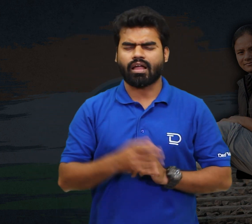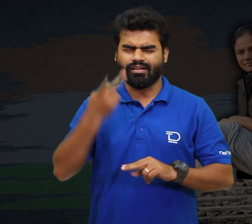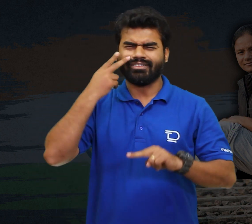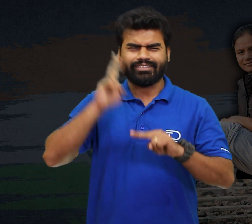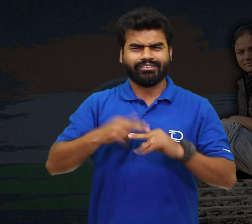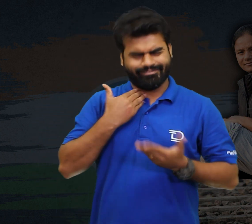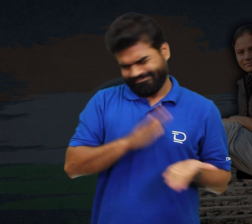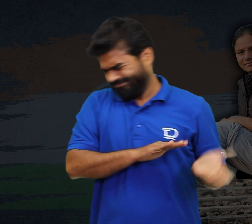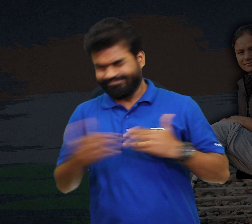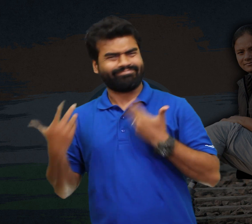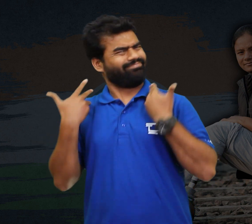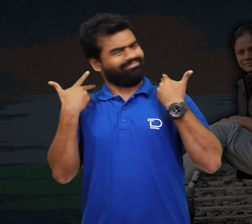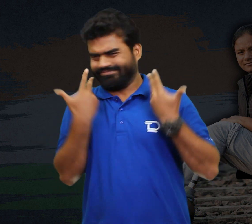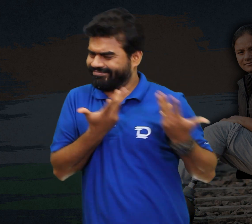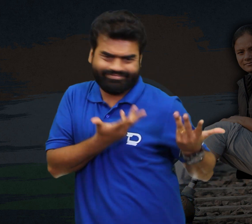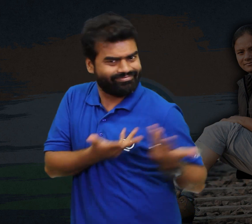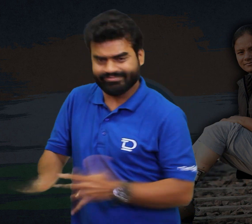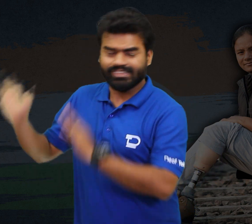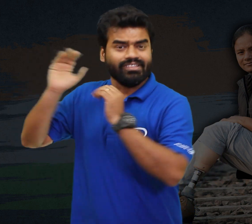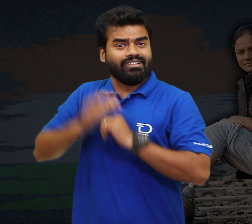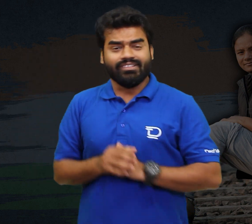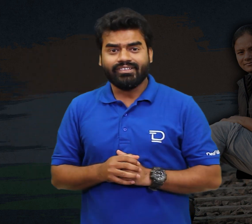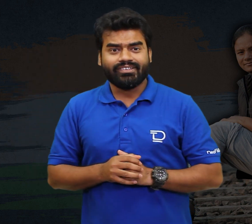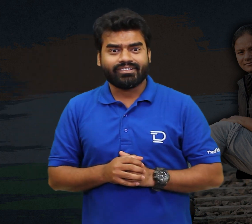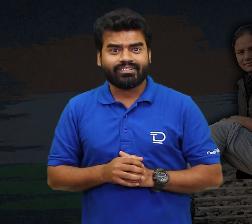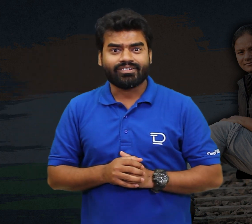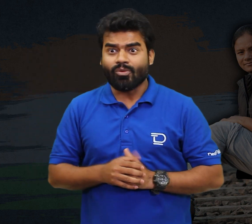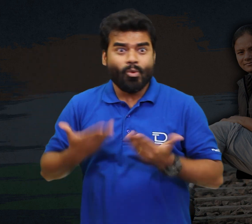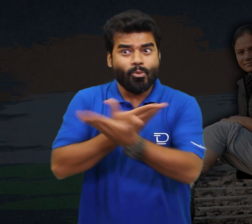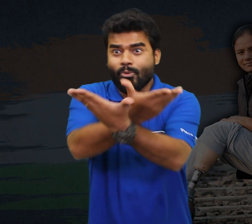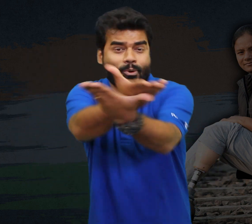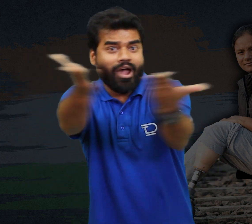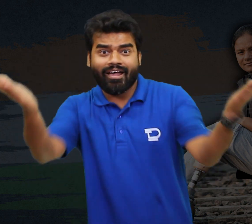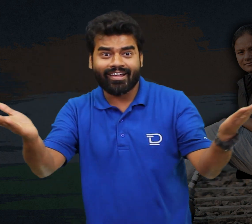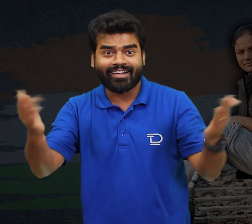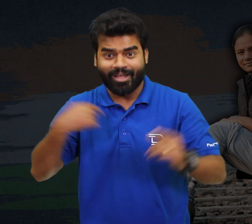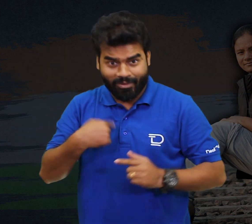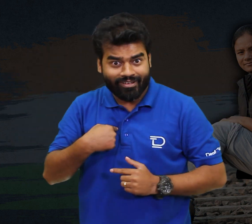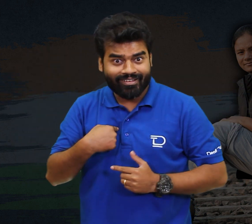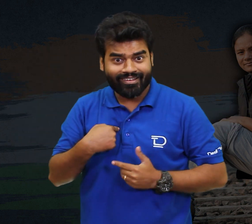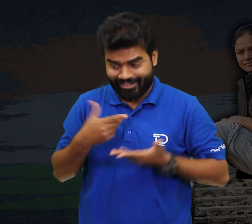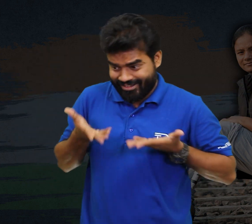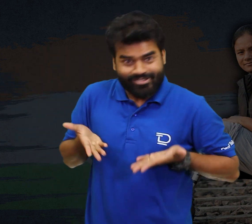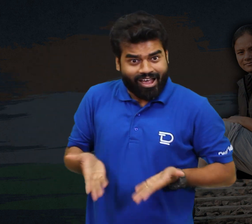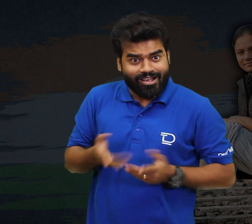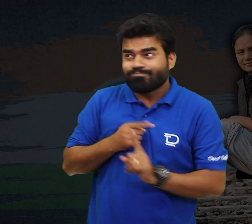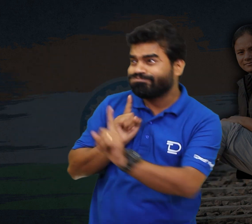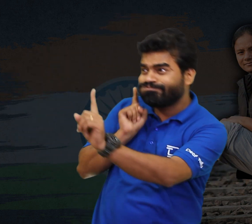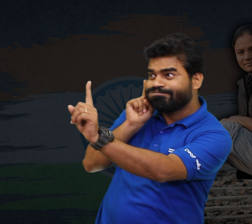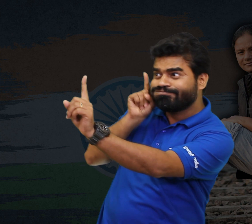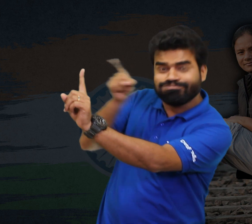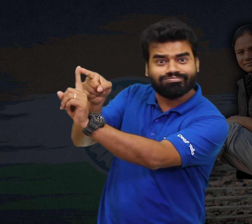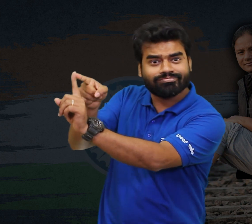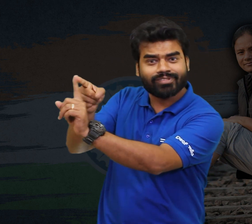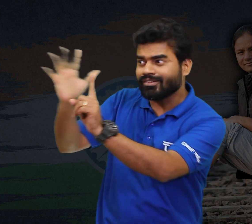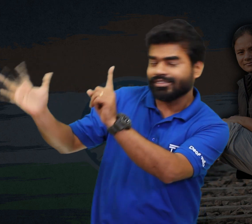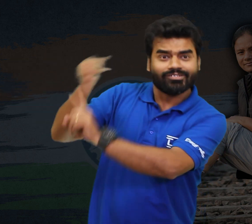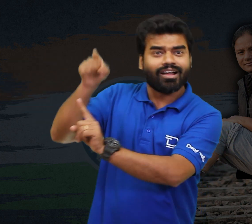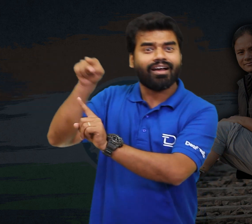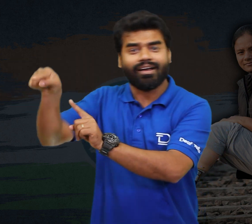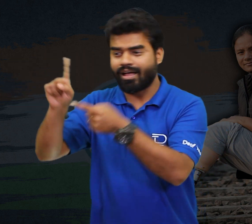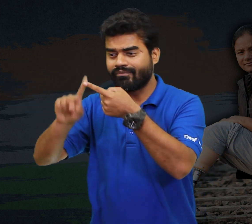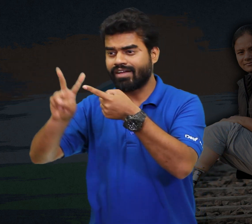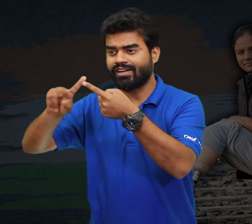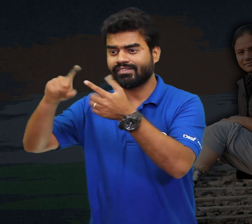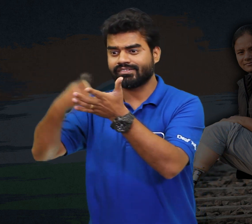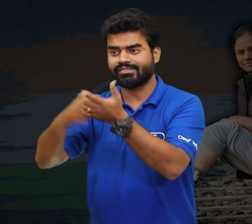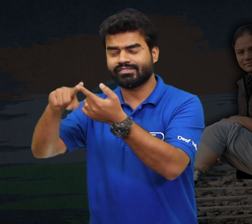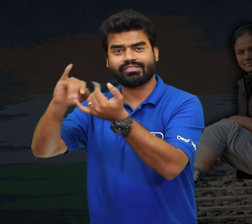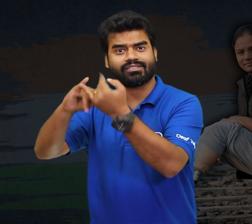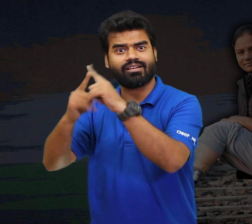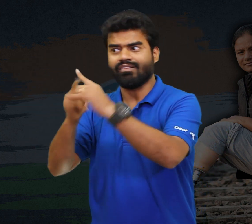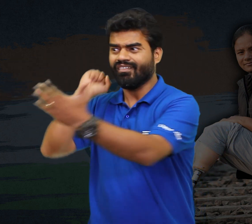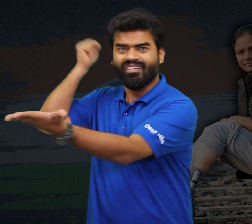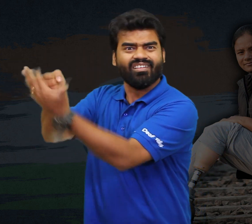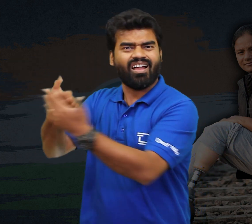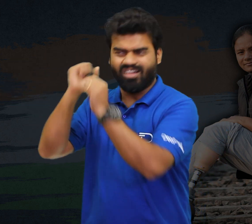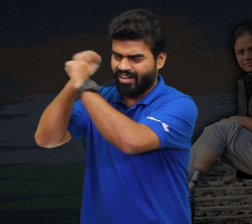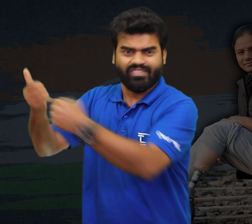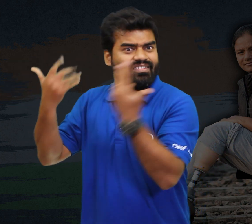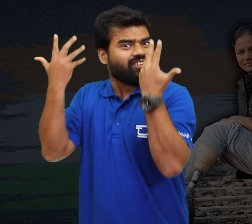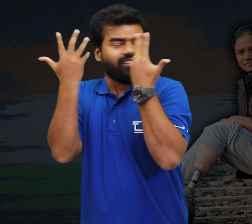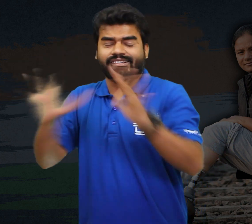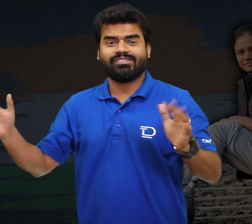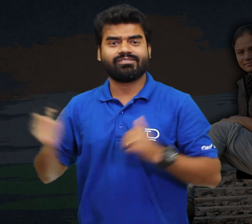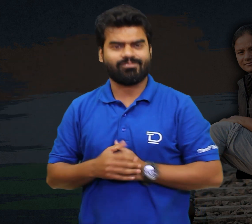if I don't survive, please make sure my video reaches India